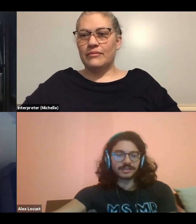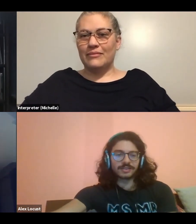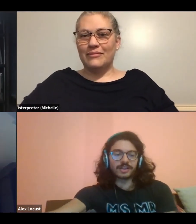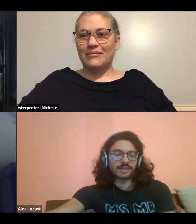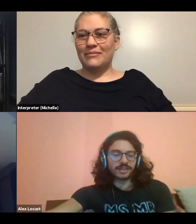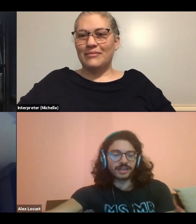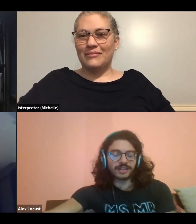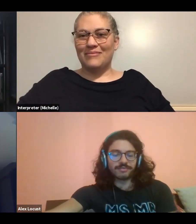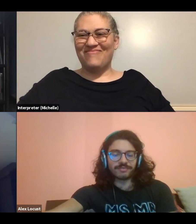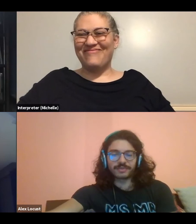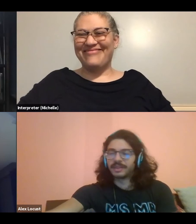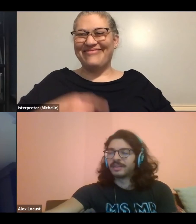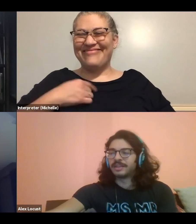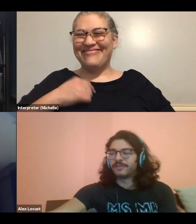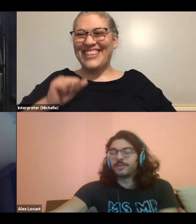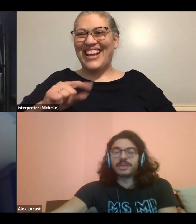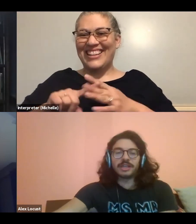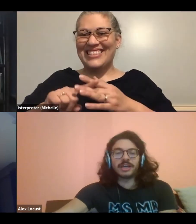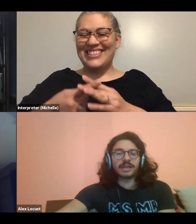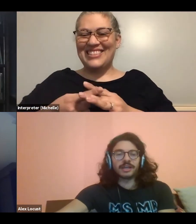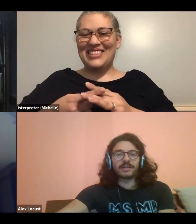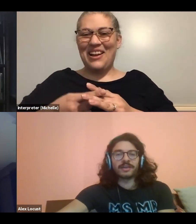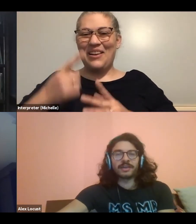Alex Locust: has informed my relationship to identity first politics.